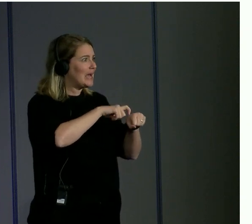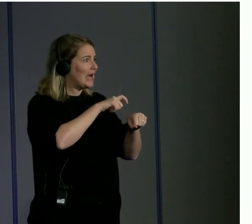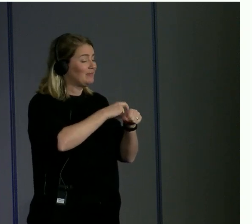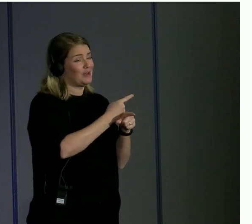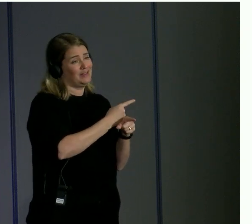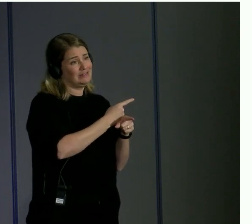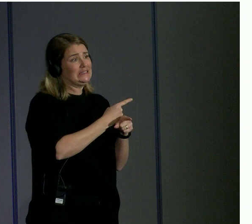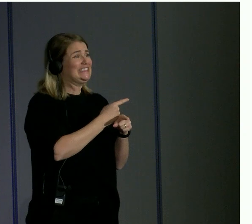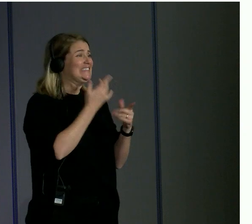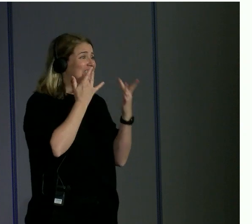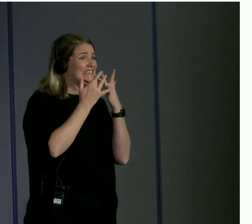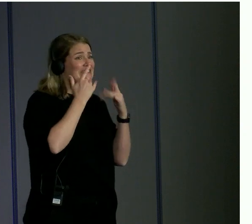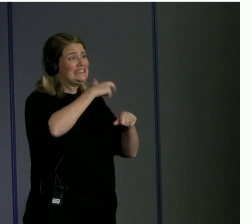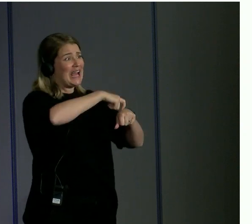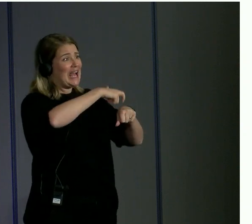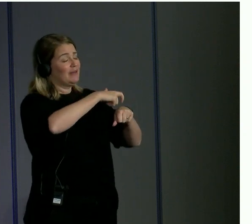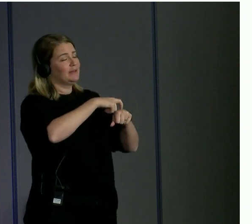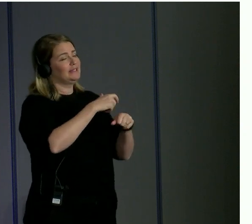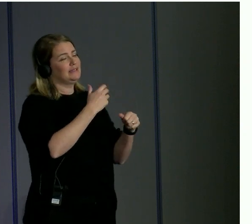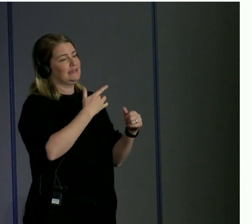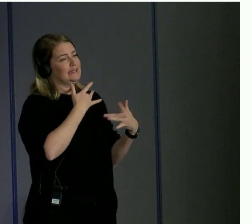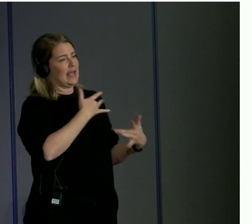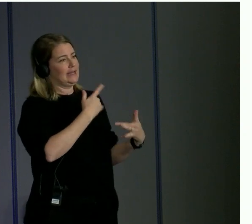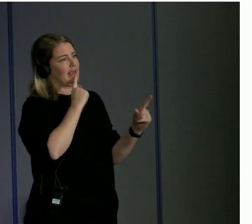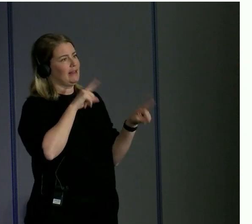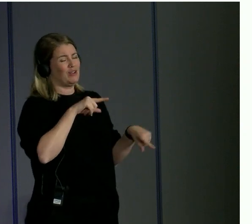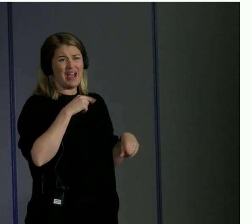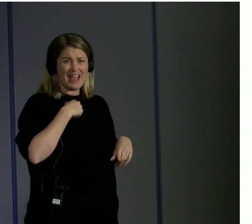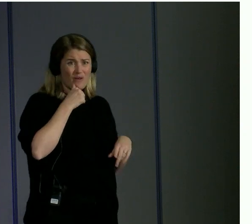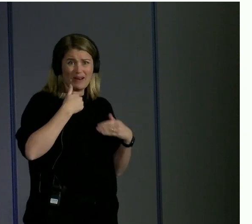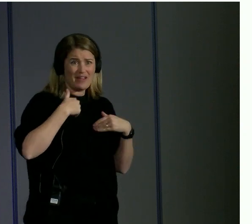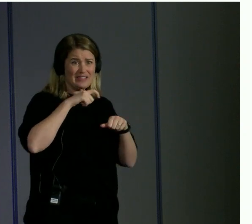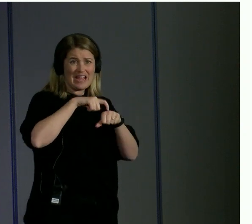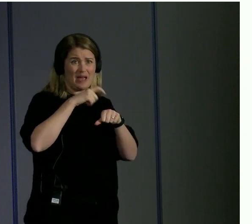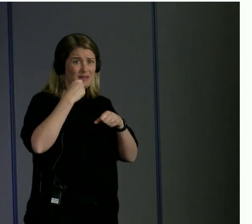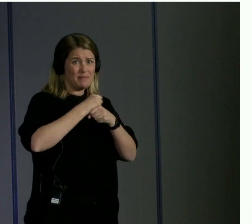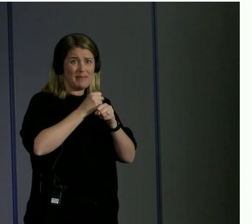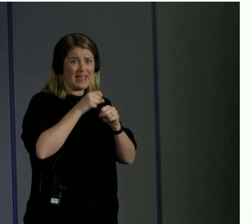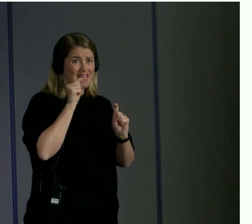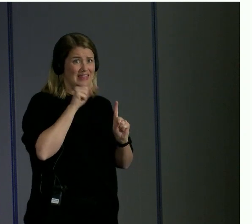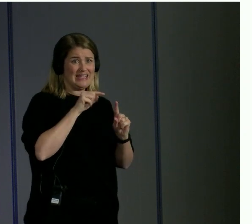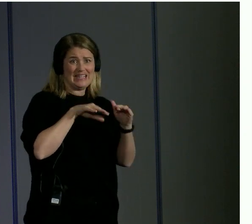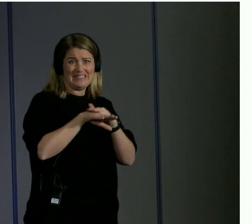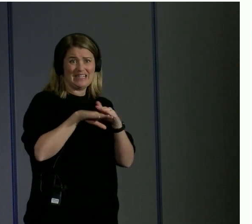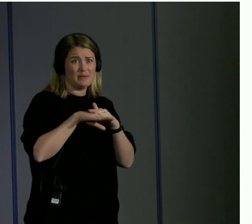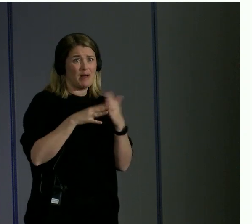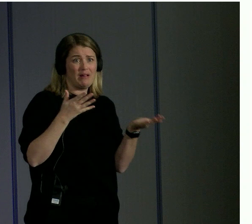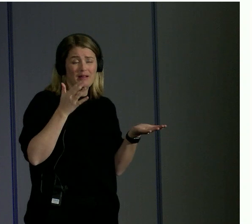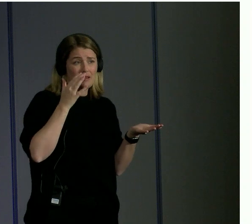enough time is the answer I usually get. I don't have time to make it accessible, right? Why do I